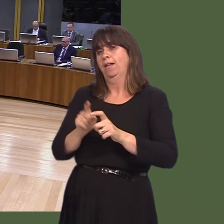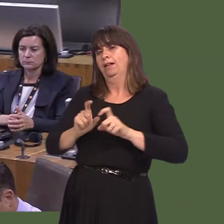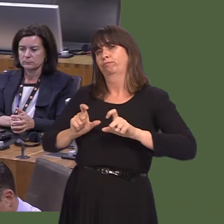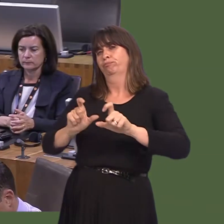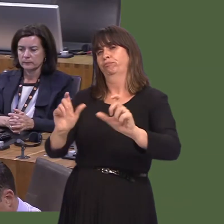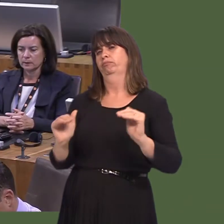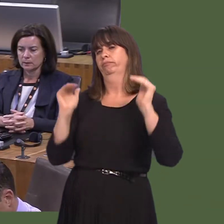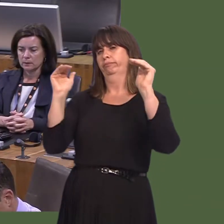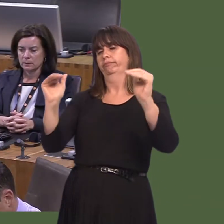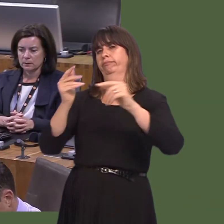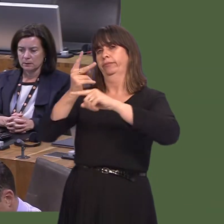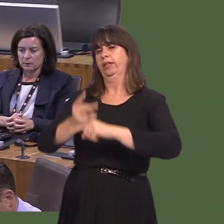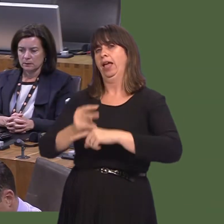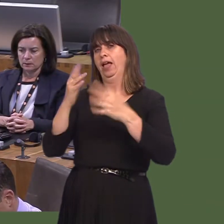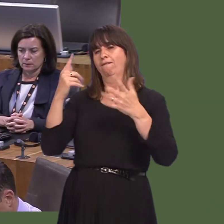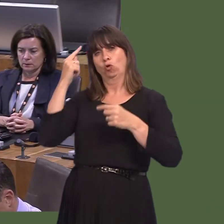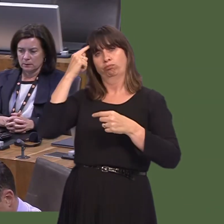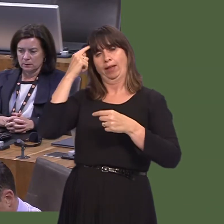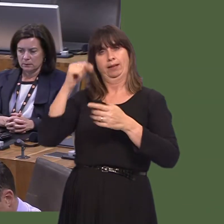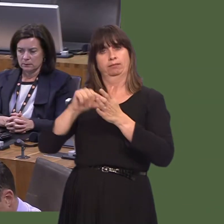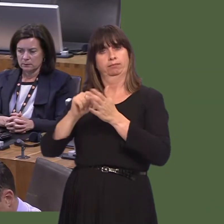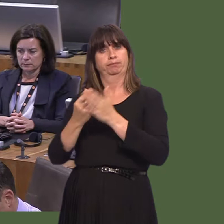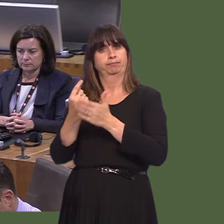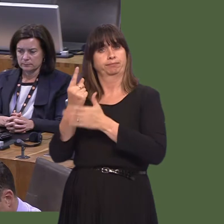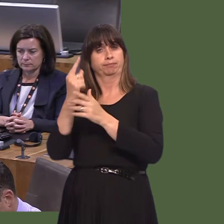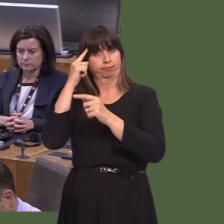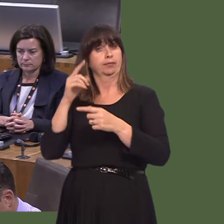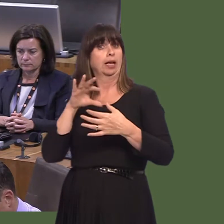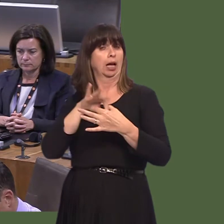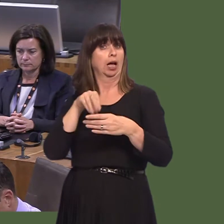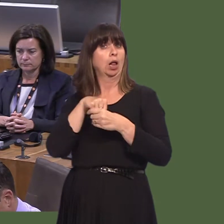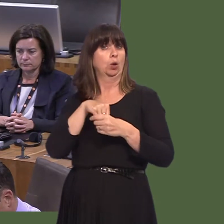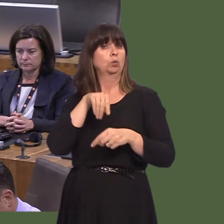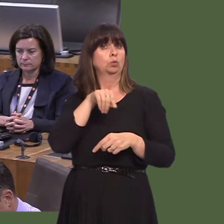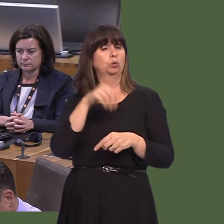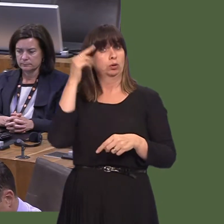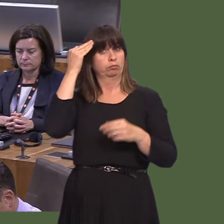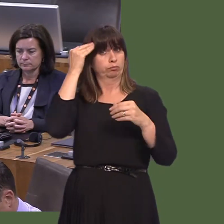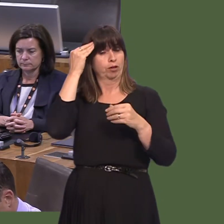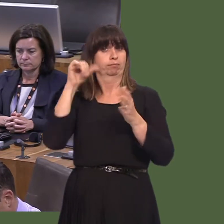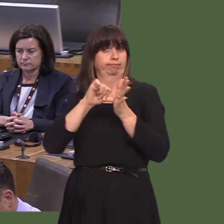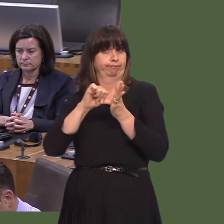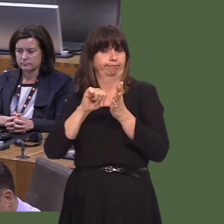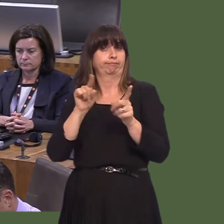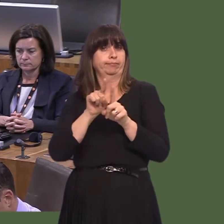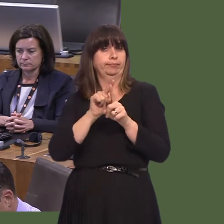and high-7quality care for people who have neurological conditions. That includes, of course, supporting children and young people with neurological conditions such as epilepsy.